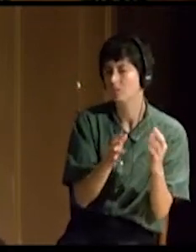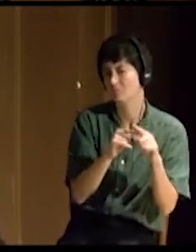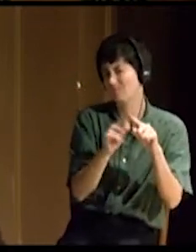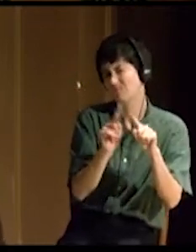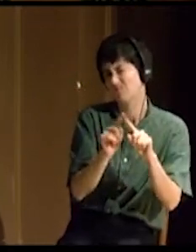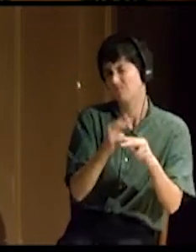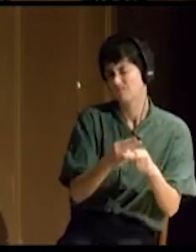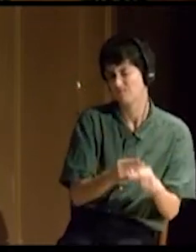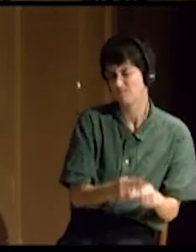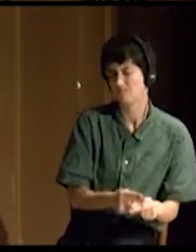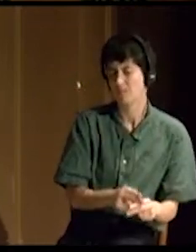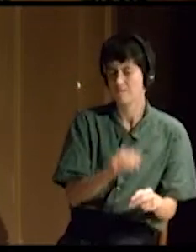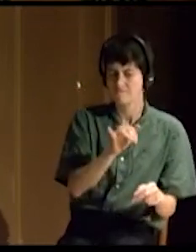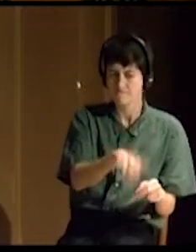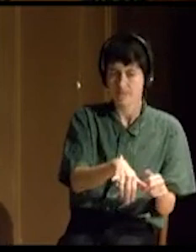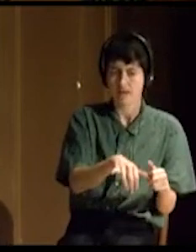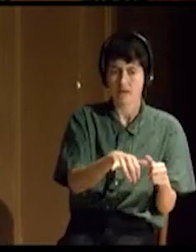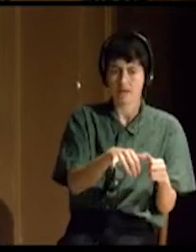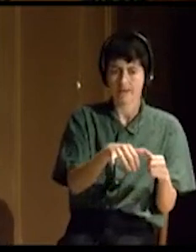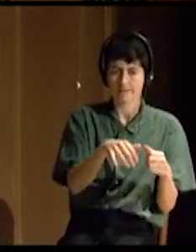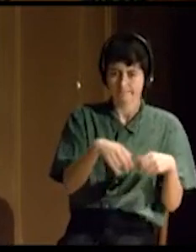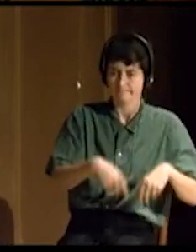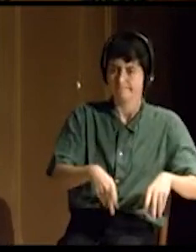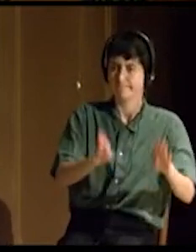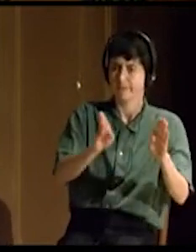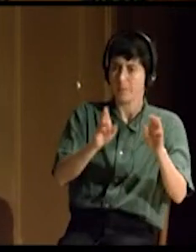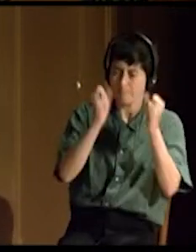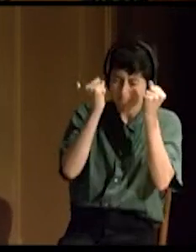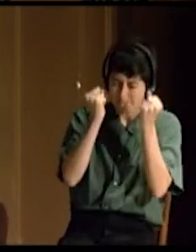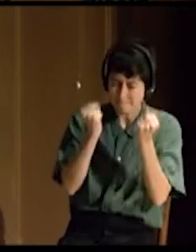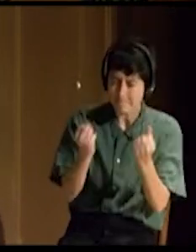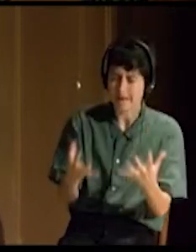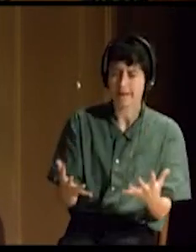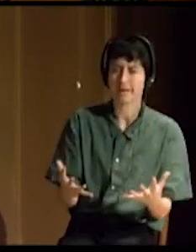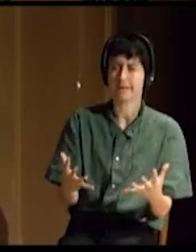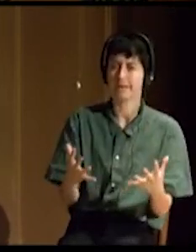so for a lot of samples at the same time. And there are two main techniques,